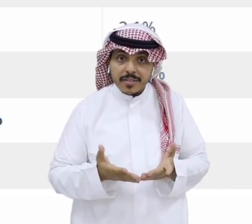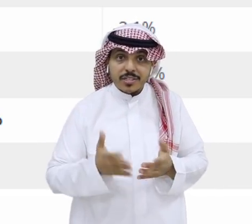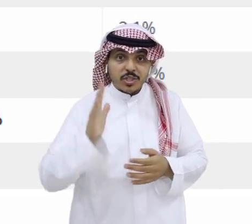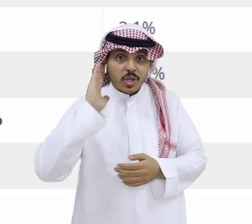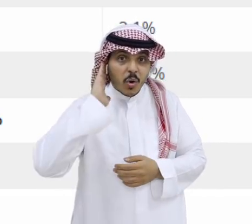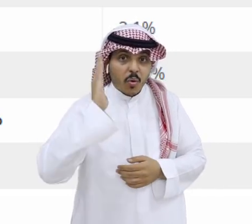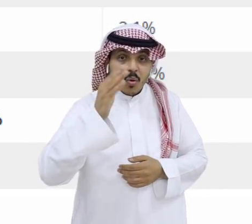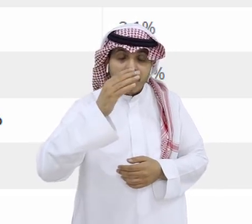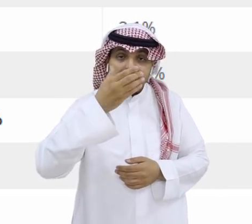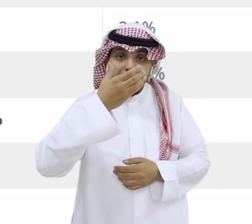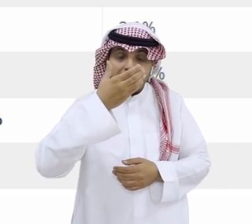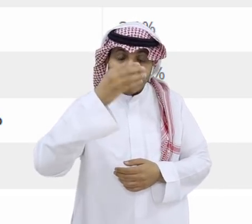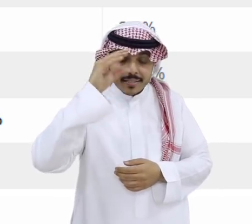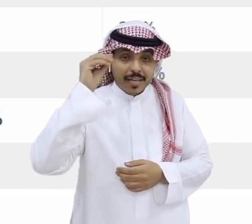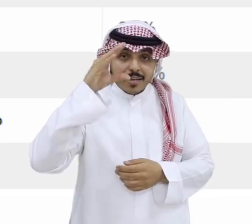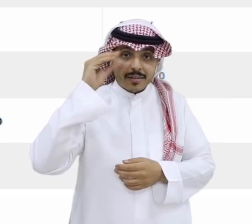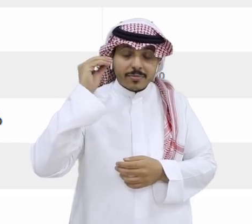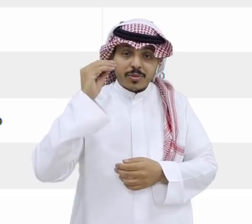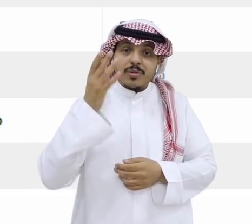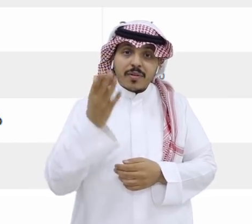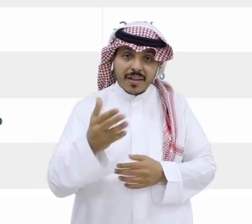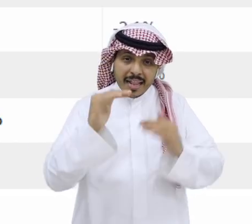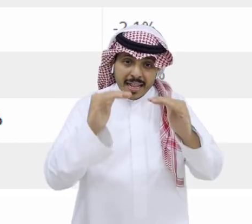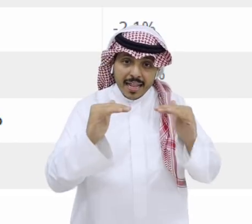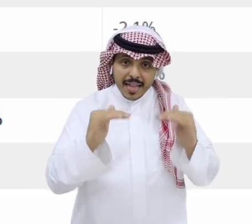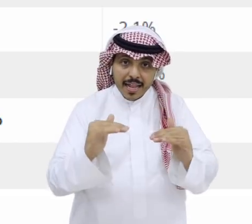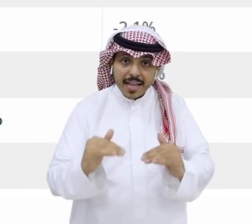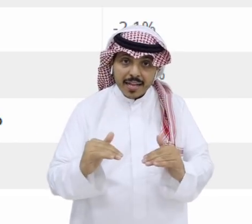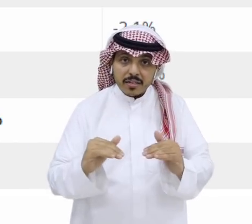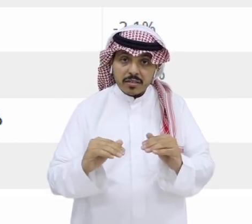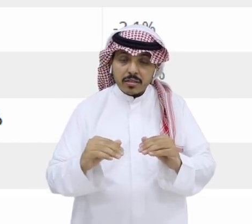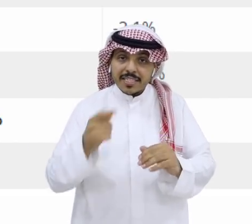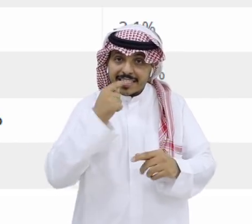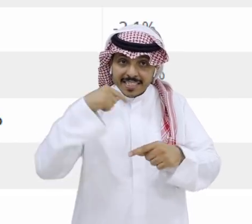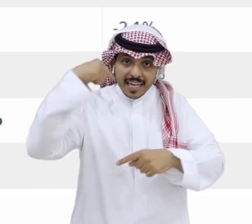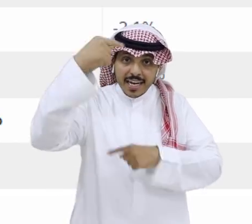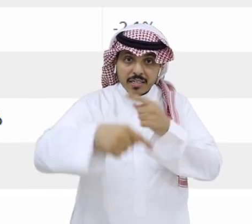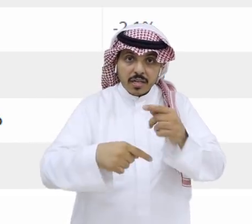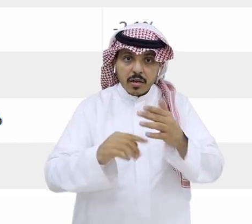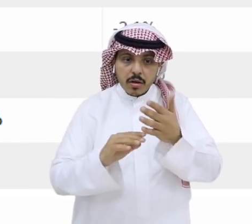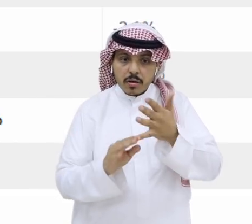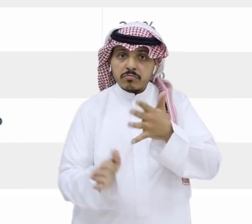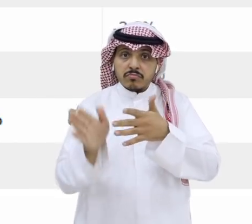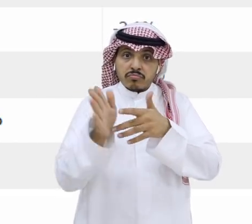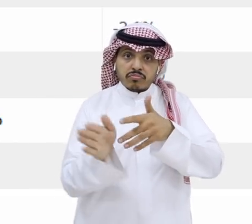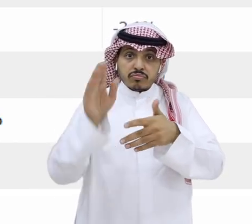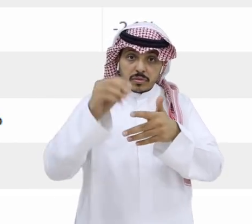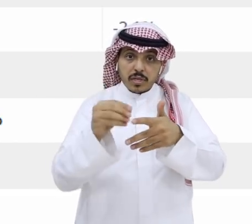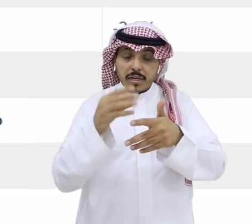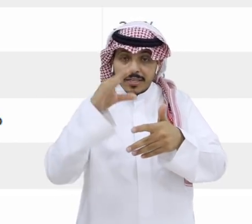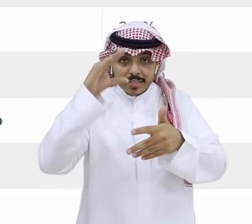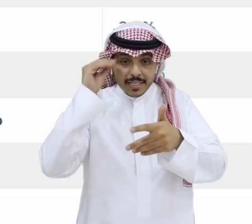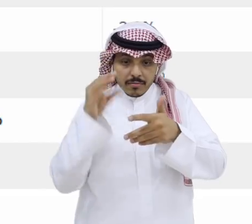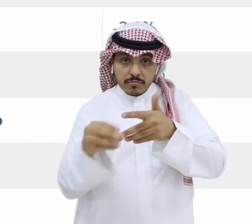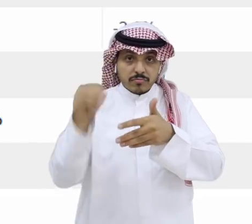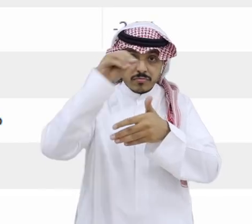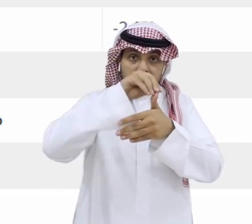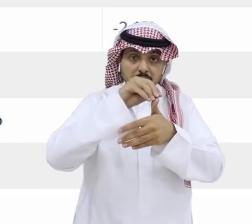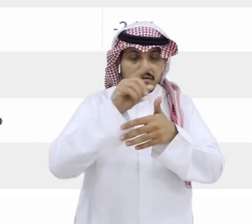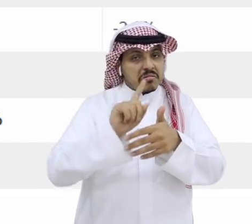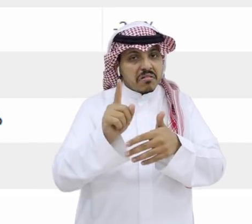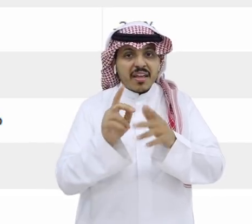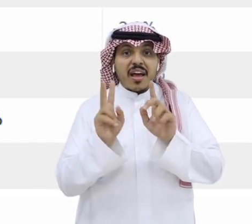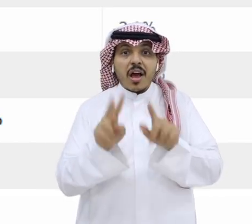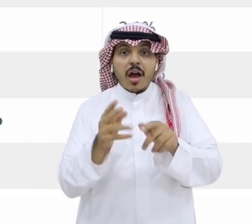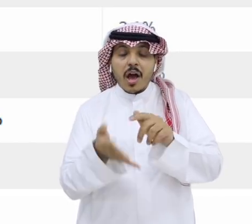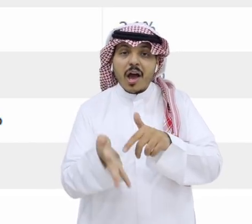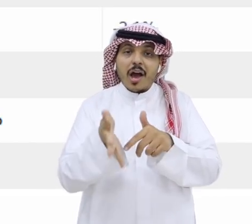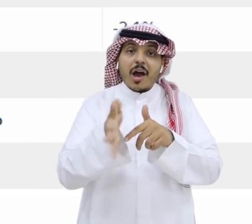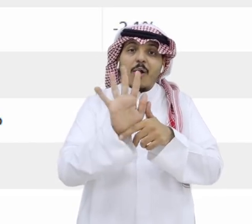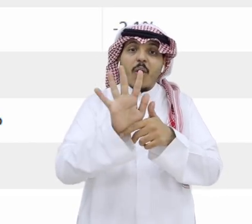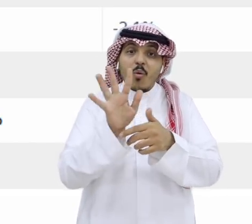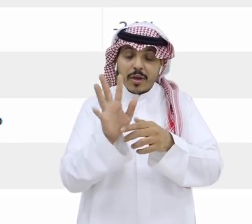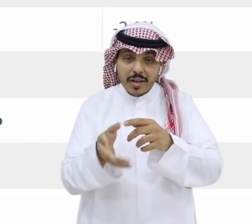Samsung sales are decreasing. IDC also expects that Samsung won't lead next year and Huawei might be number one.